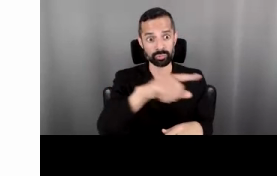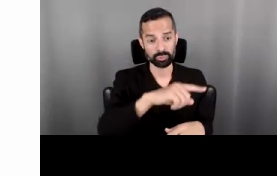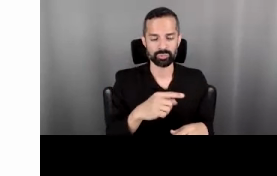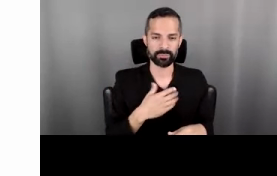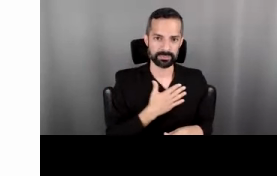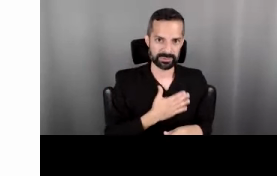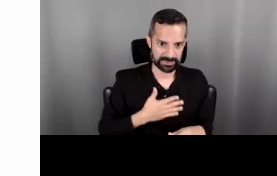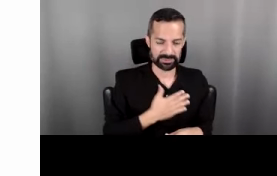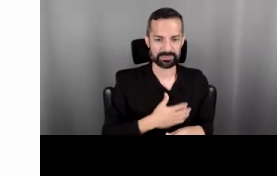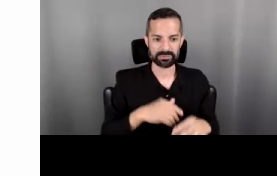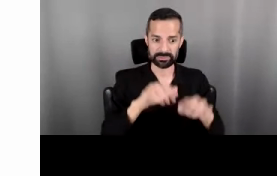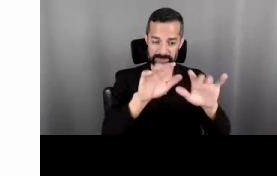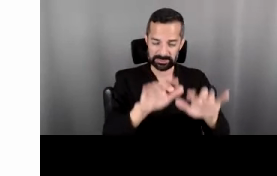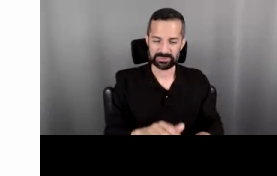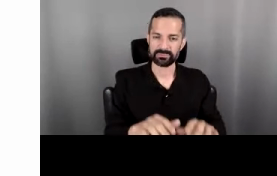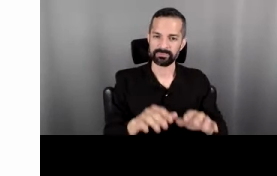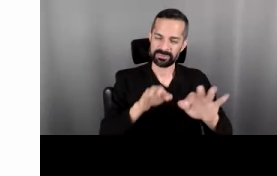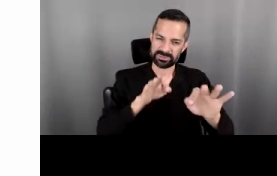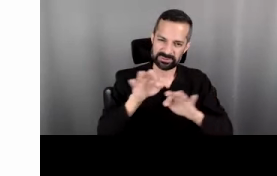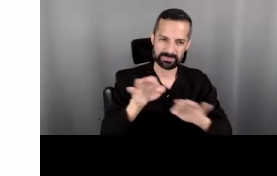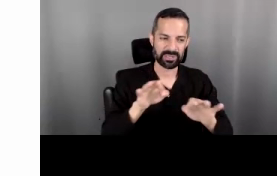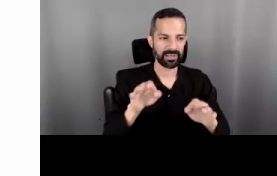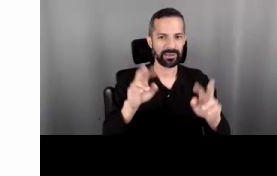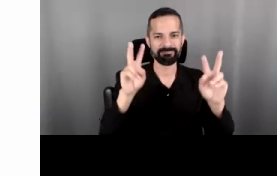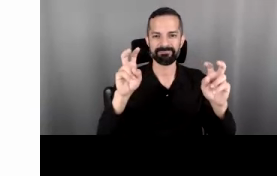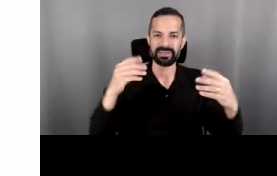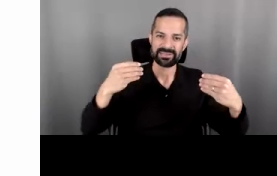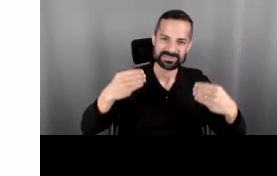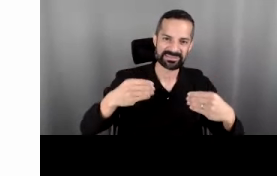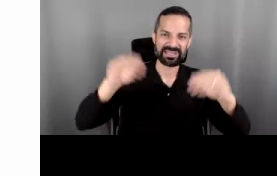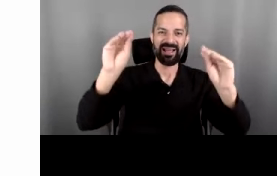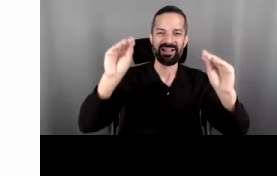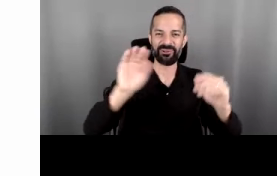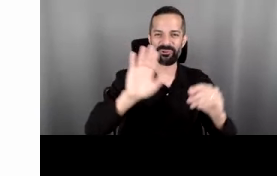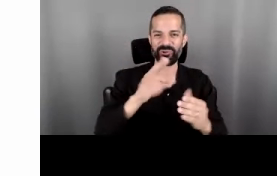a compelling case to sell on your resource request submission.